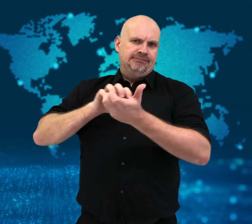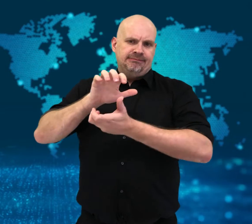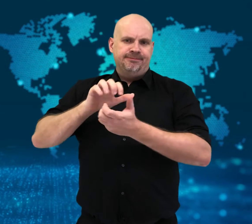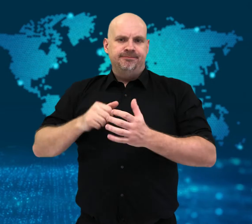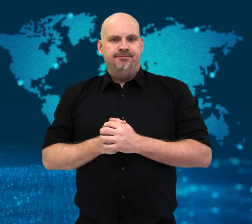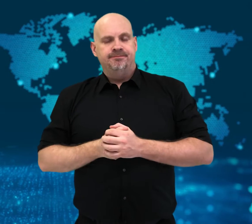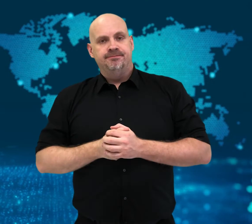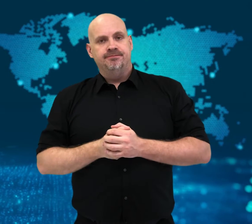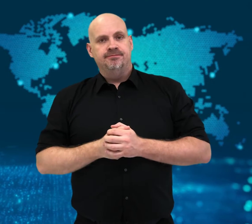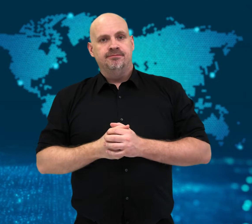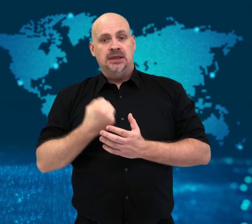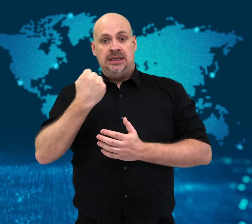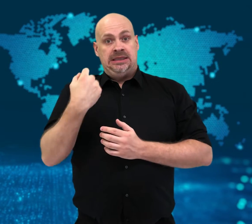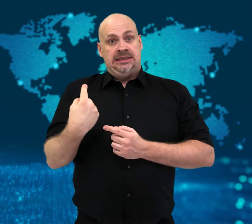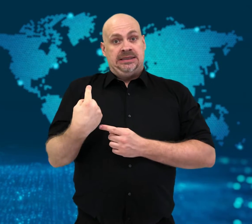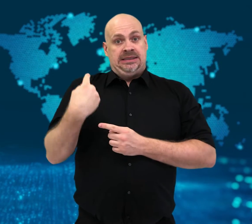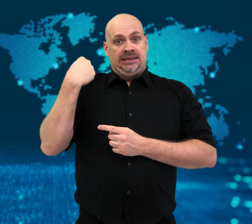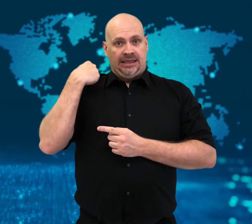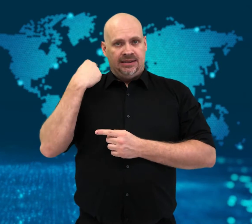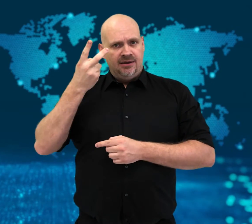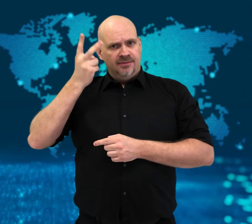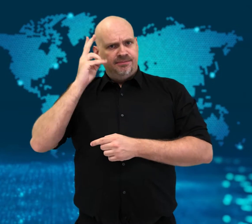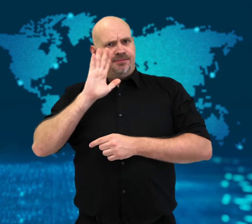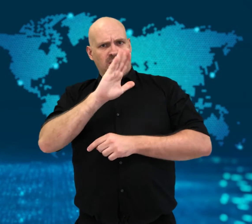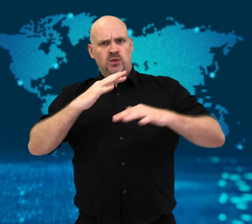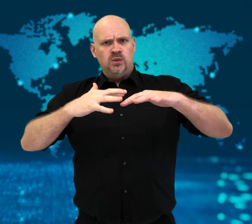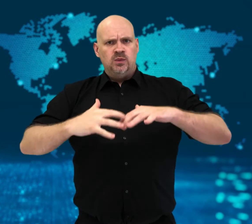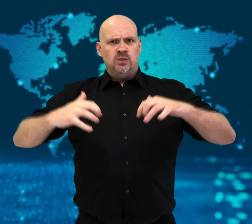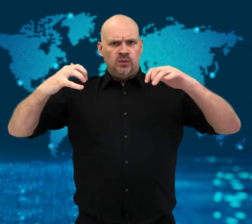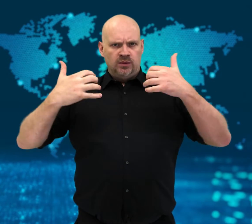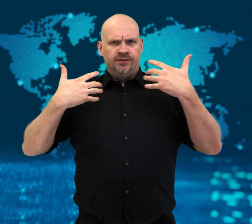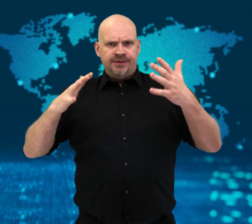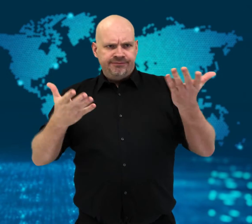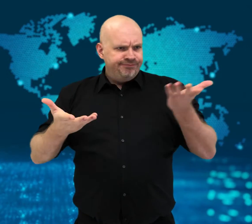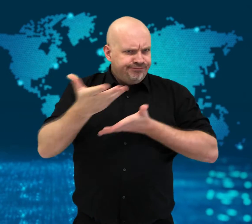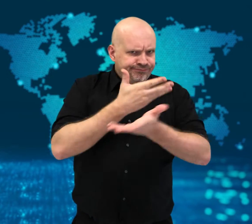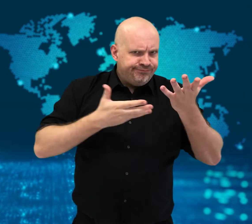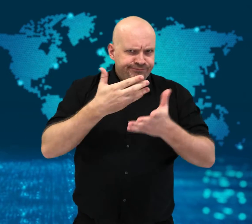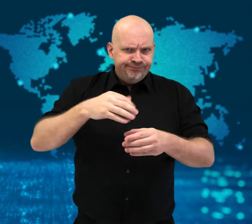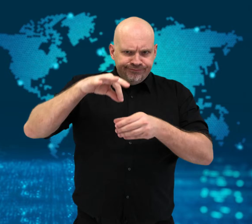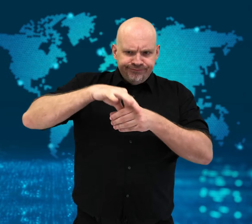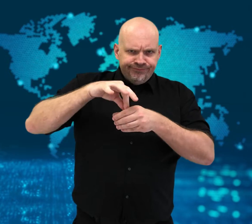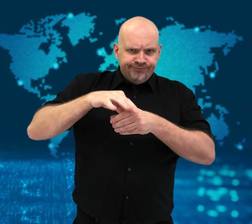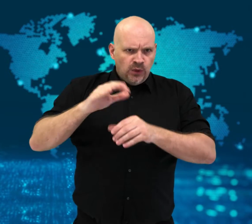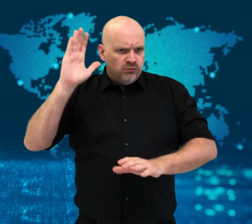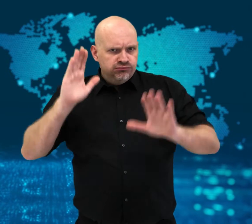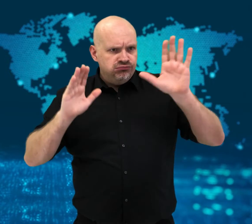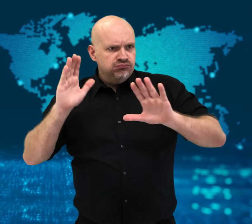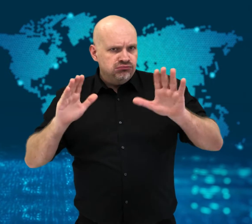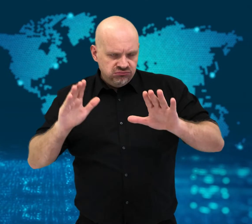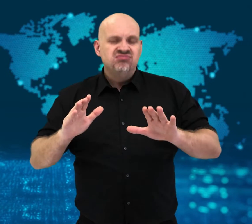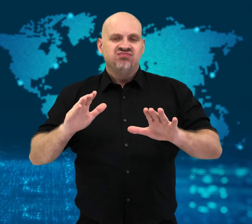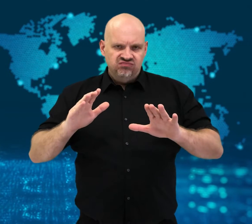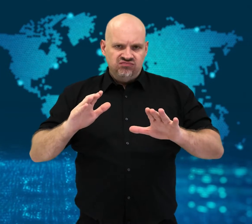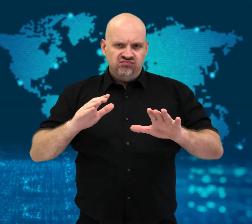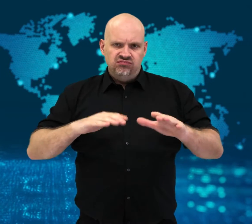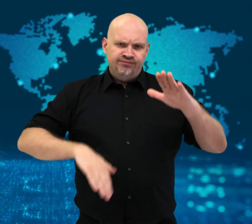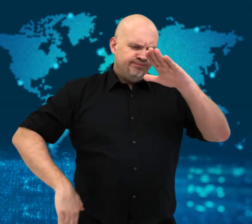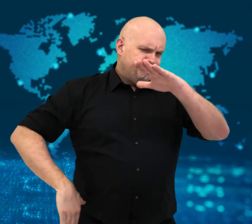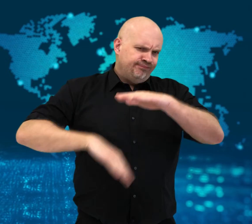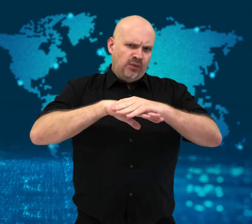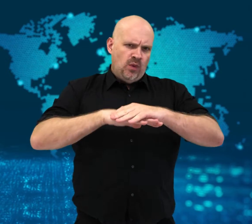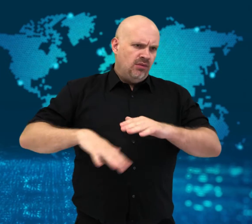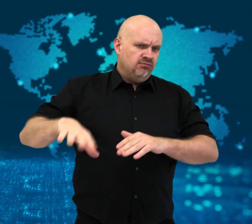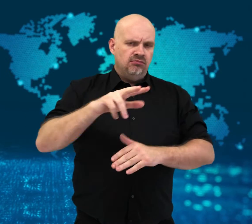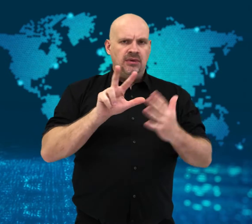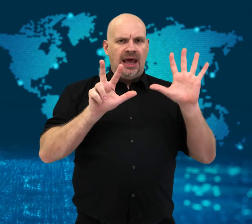Peru’s Congress unanimously voted 86-0 to ban Martin Vizcarra from